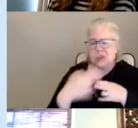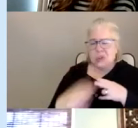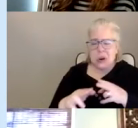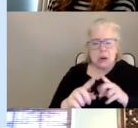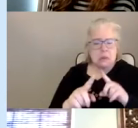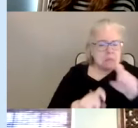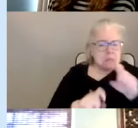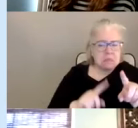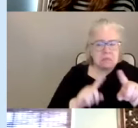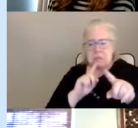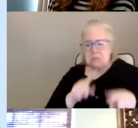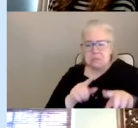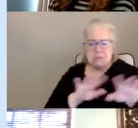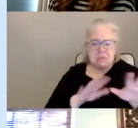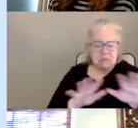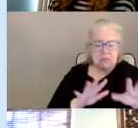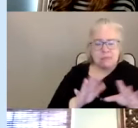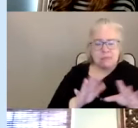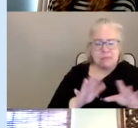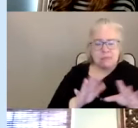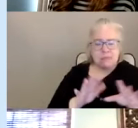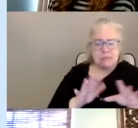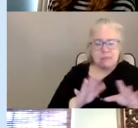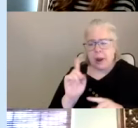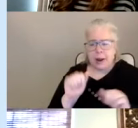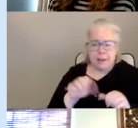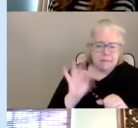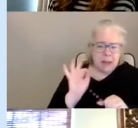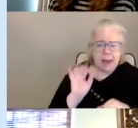usually about where a pantry is located